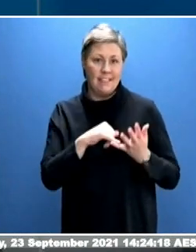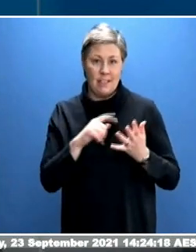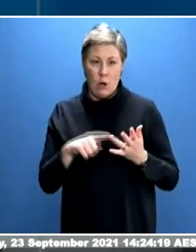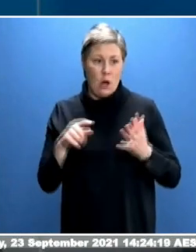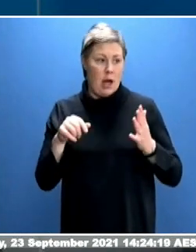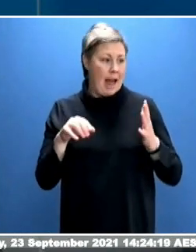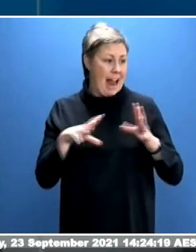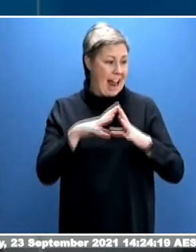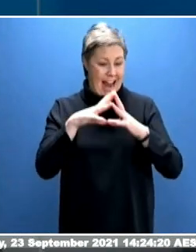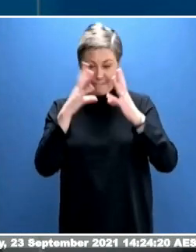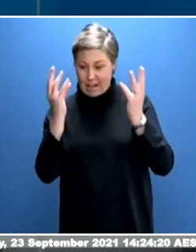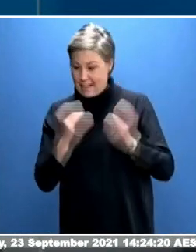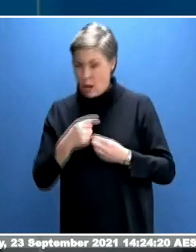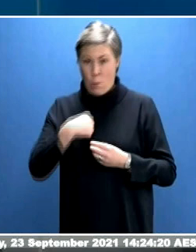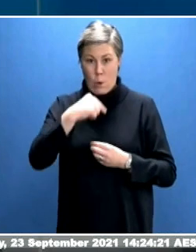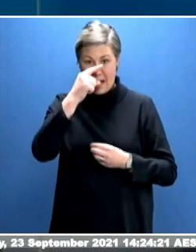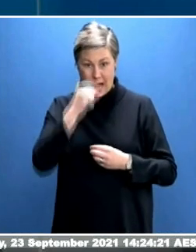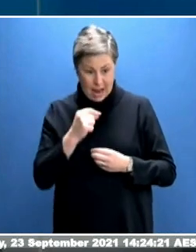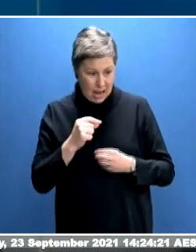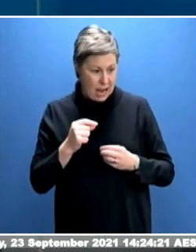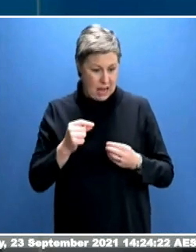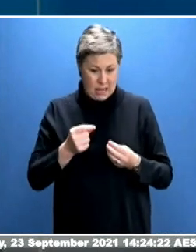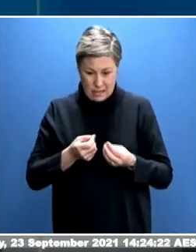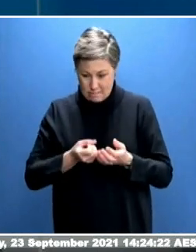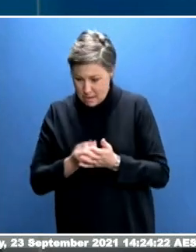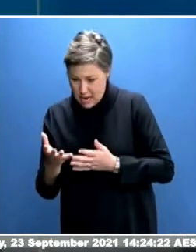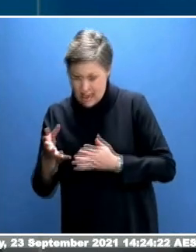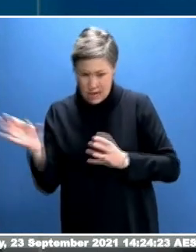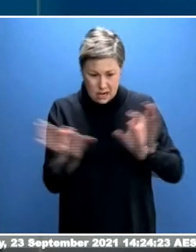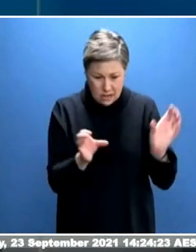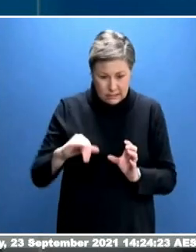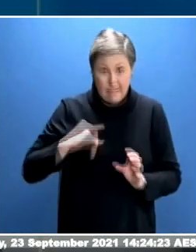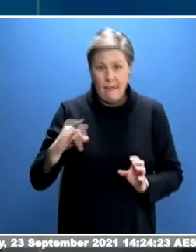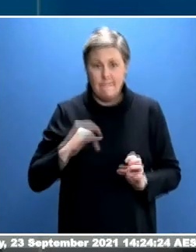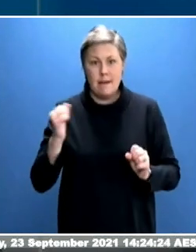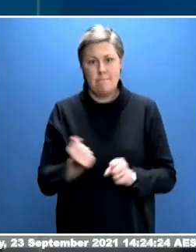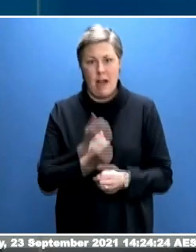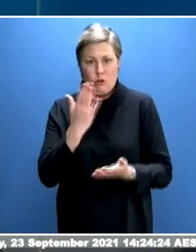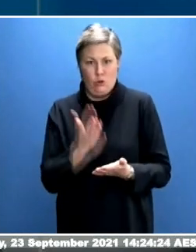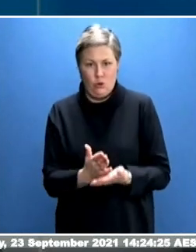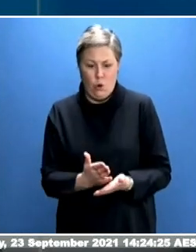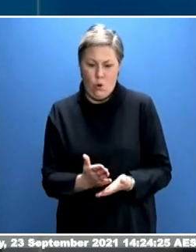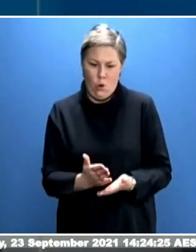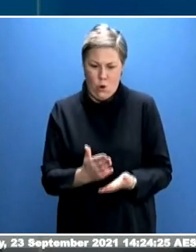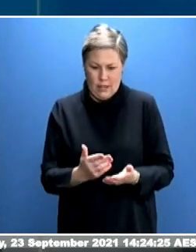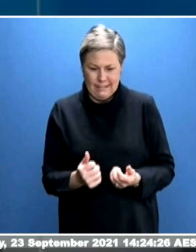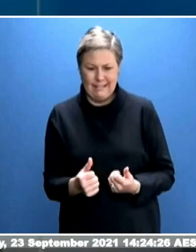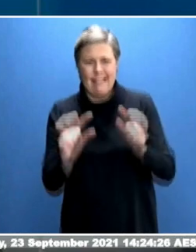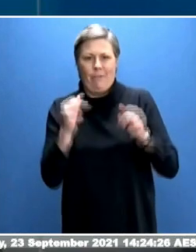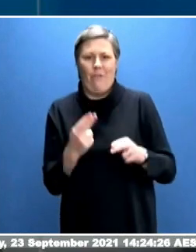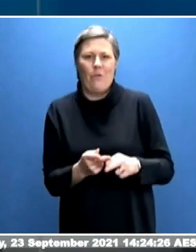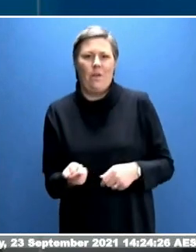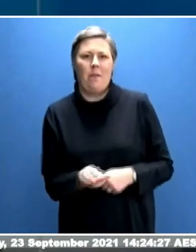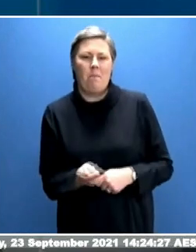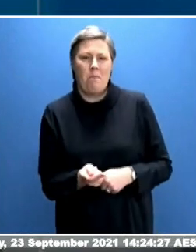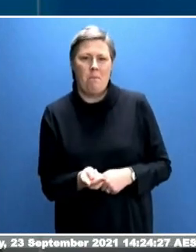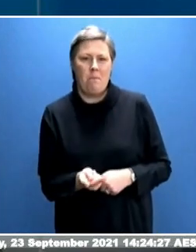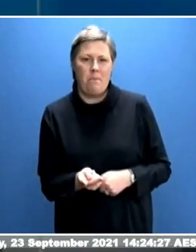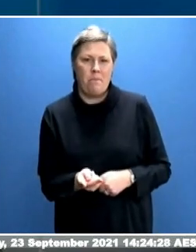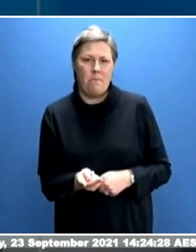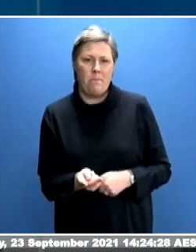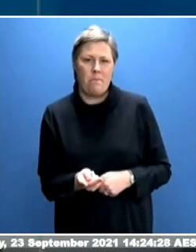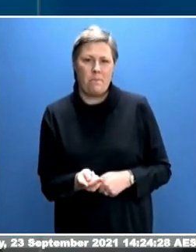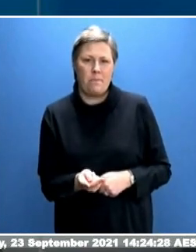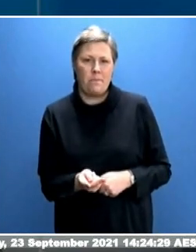we can to ensure that they achieve the greatest outcomes, and putting our young